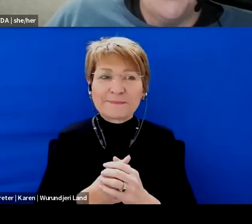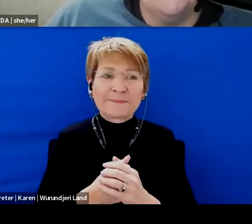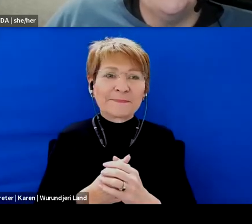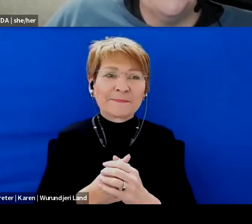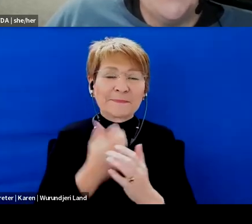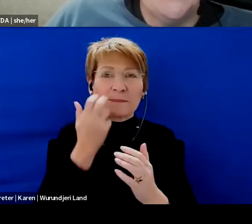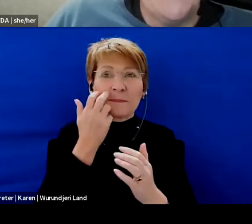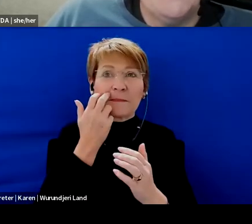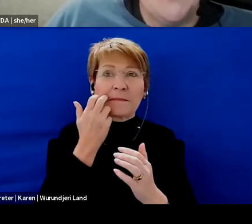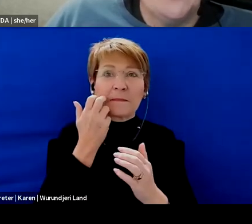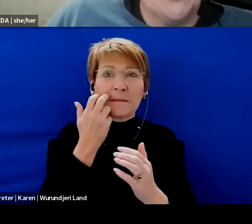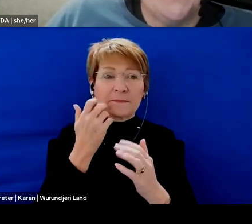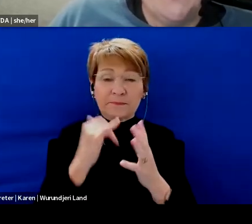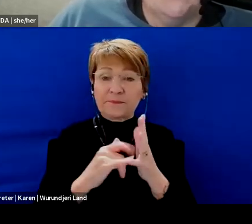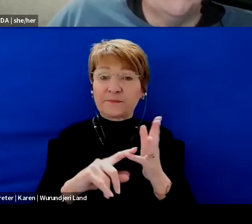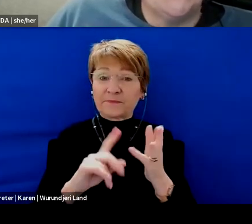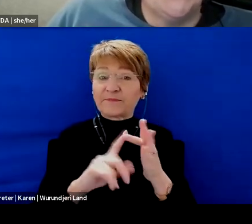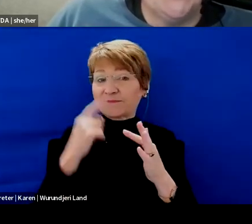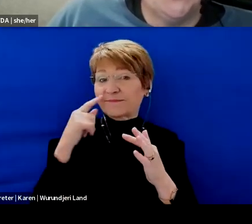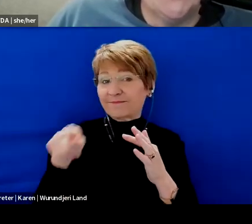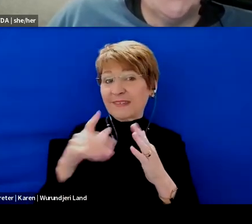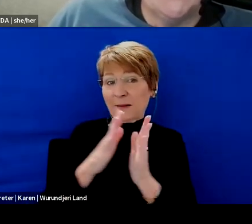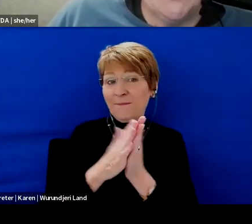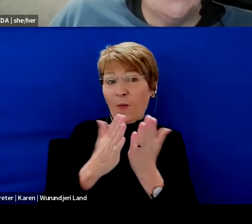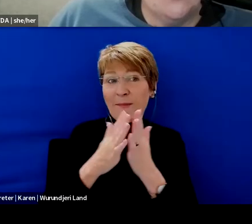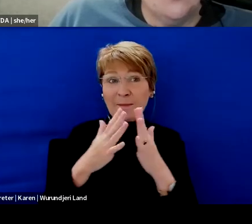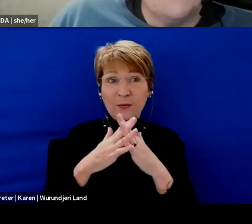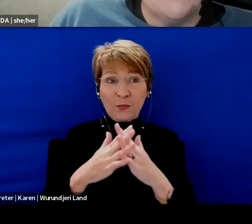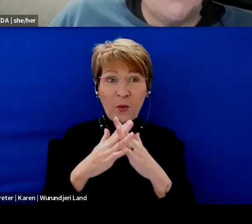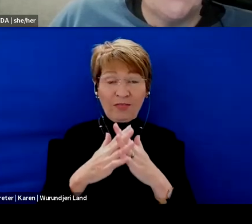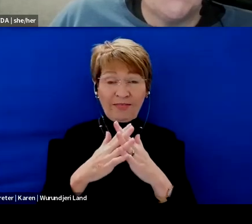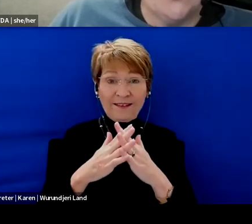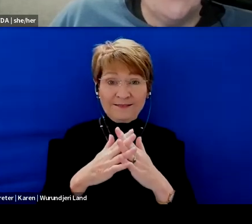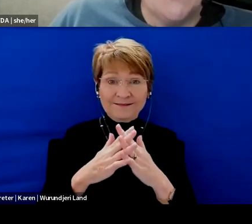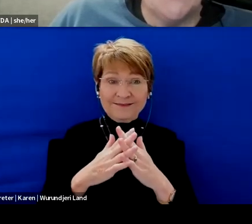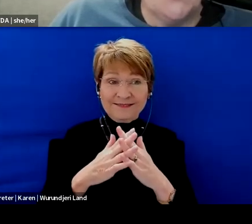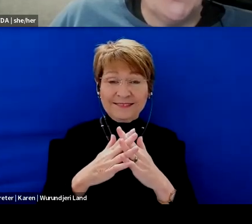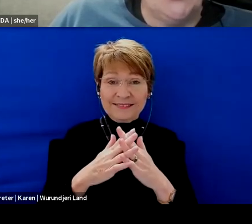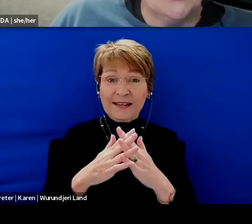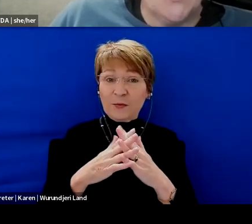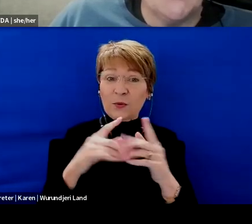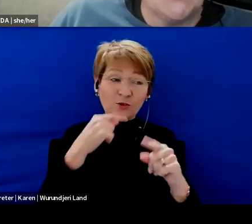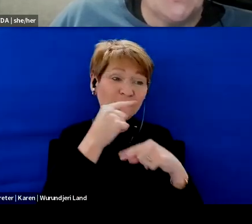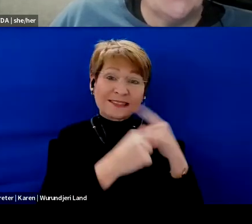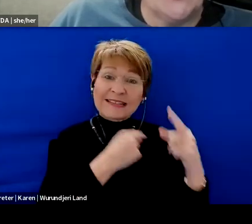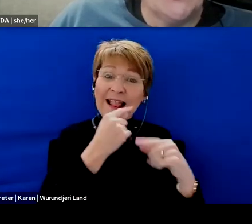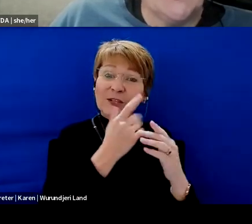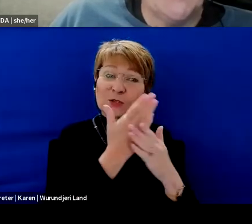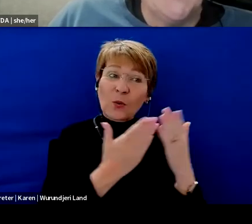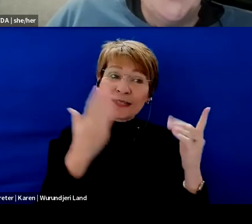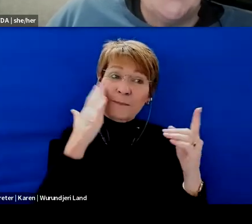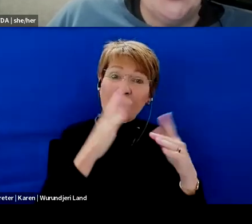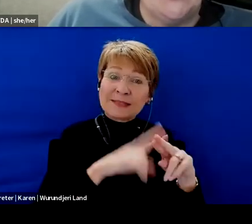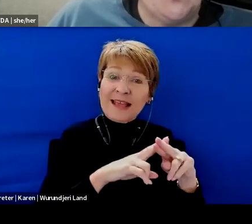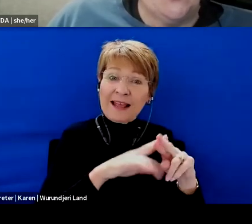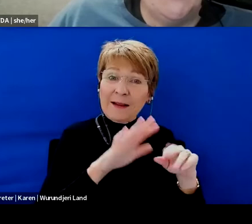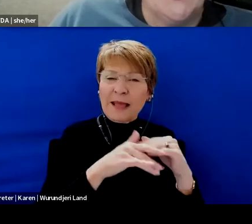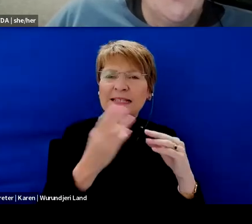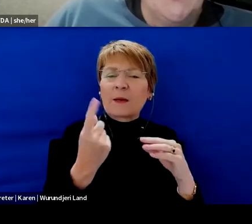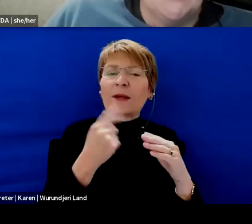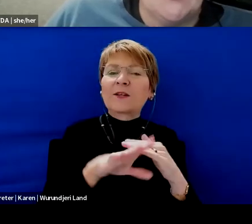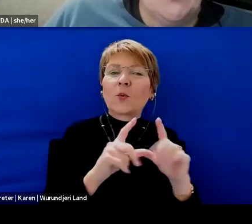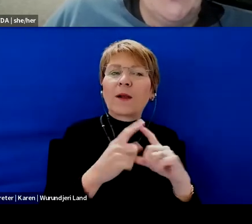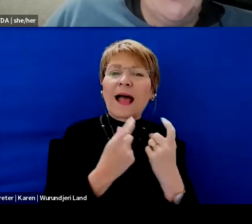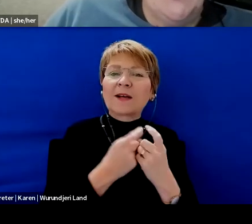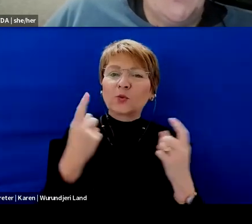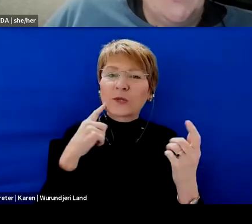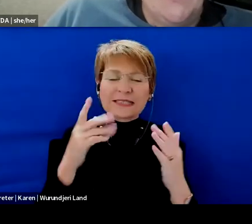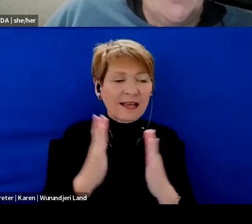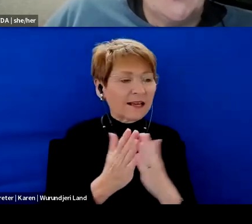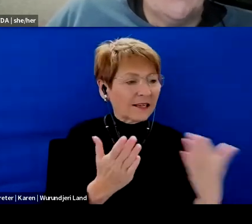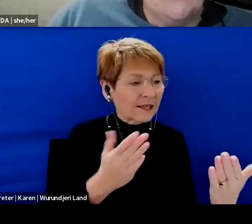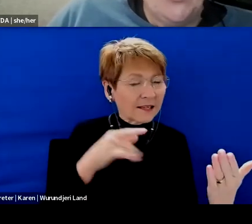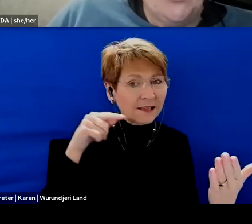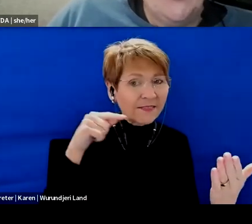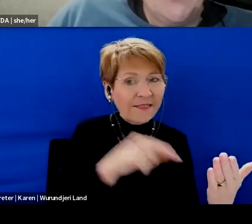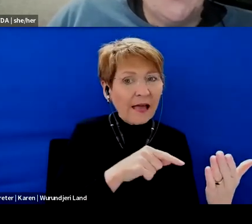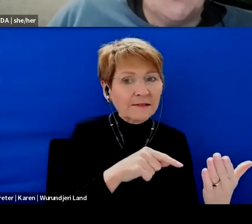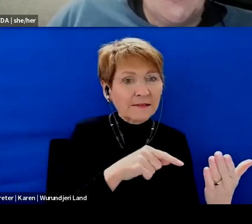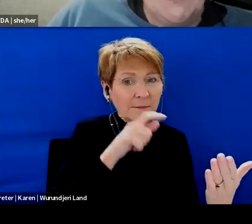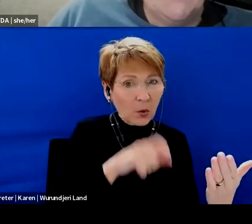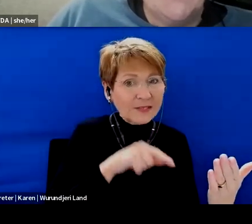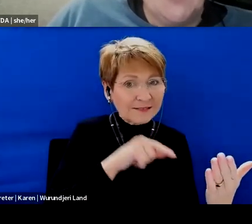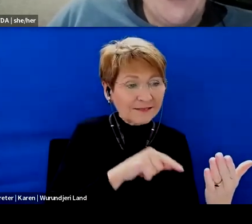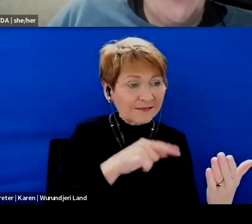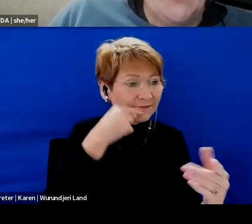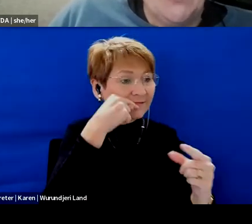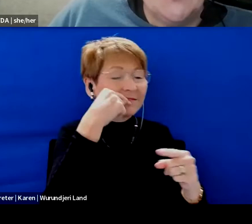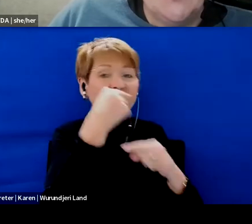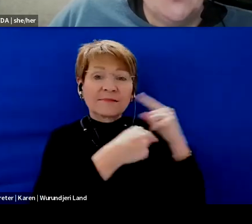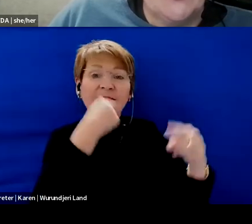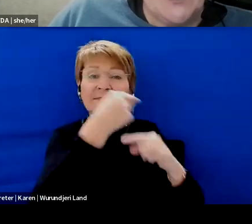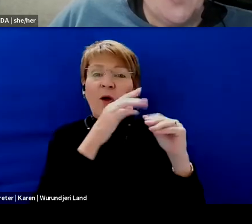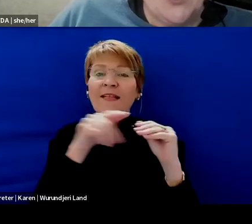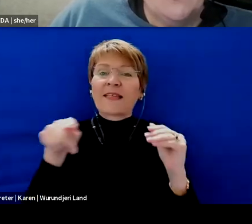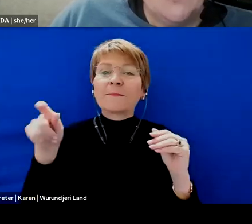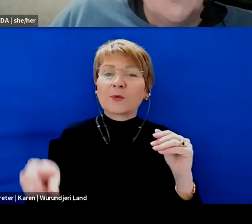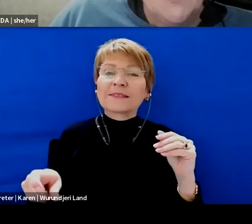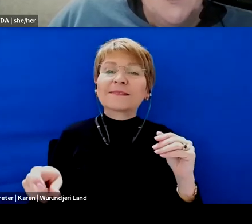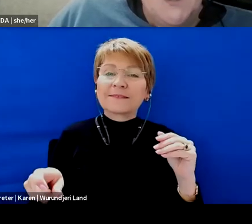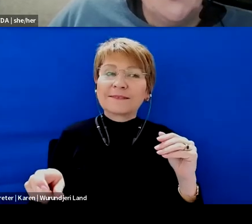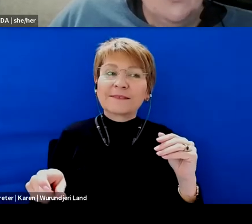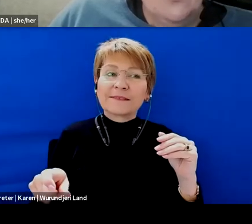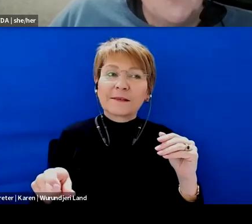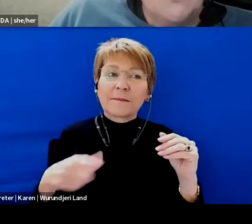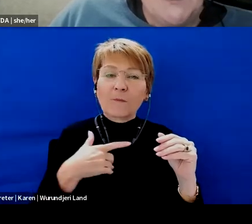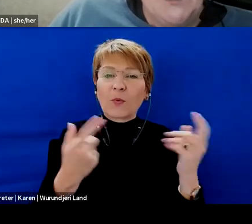I think maybe that book could be helpful to if you want to tell your mom and dad a story about somebody in your class as well with it. So you can point to somebody in that photo, and explain about that person if you want to come home and until mom and